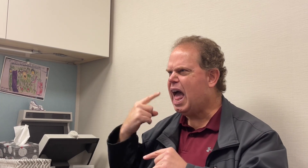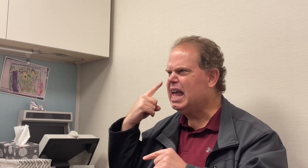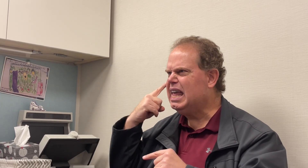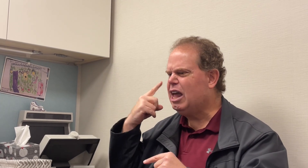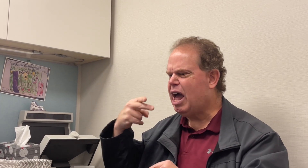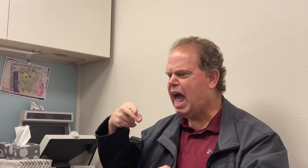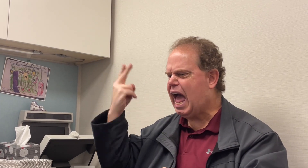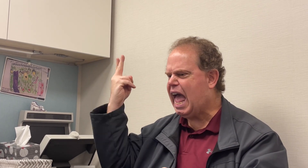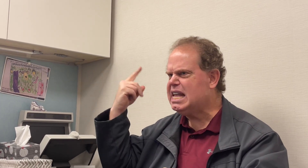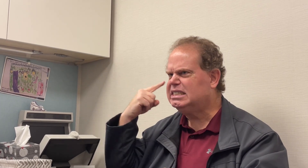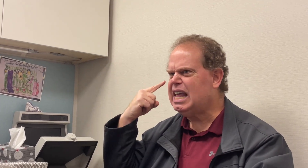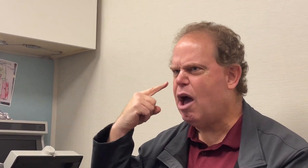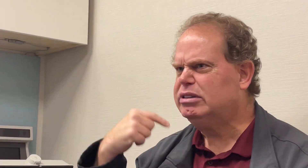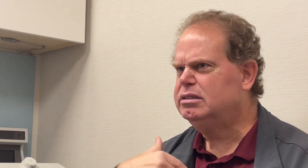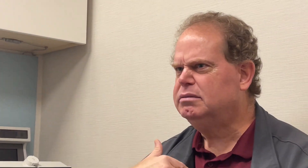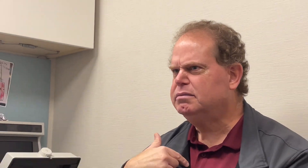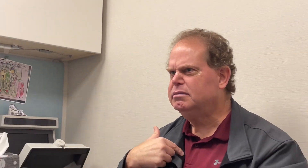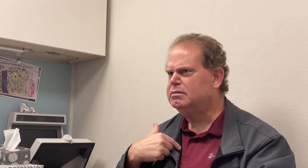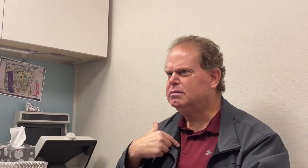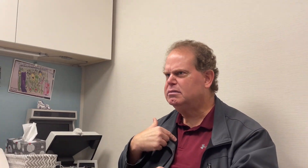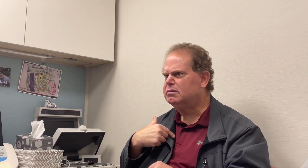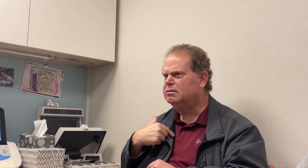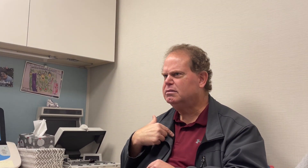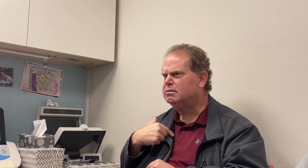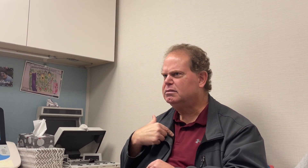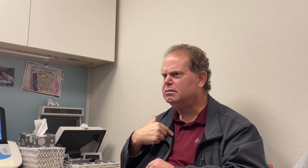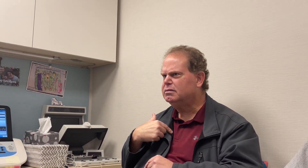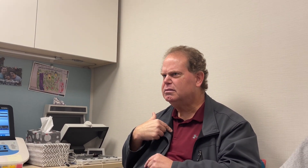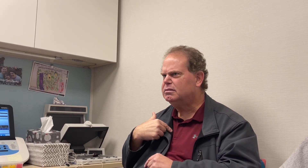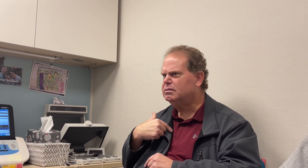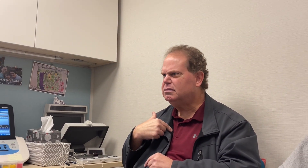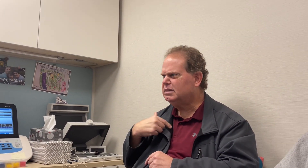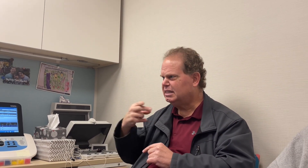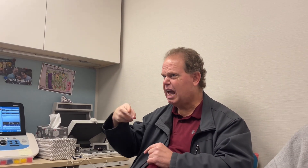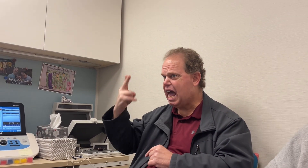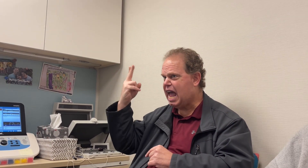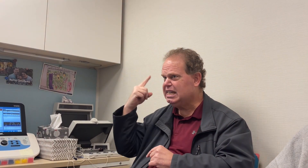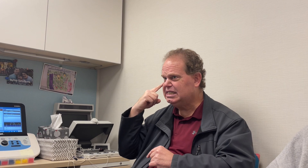it could be my imagination uh but it it kind of seems like I might be hearing some sort of high